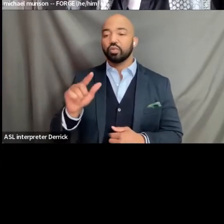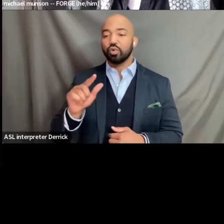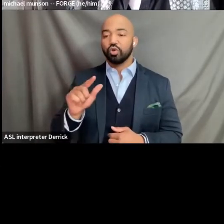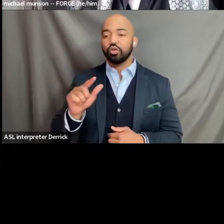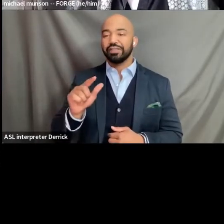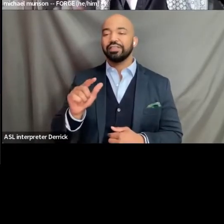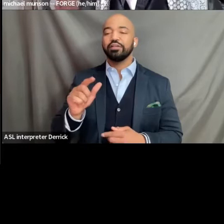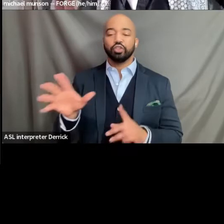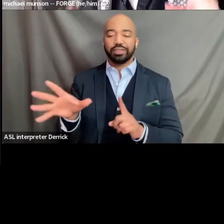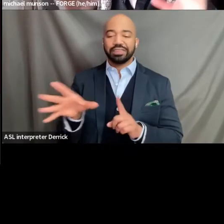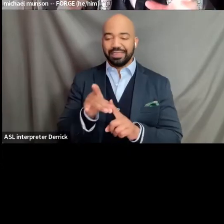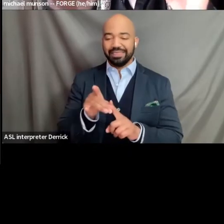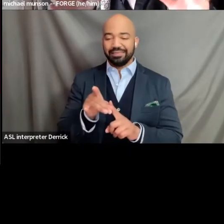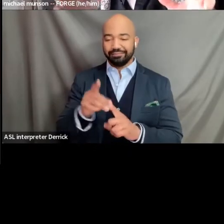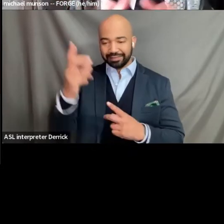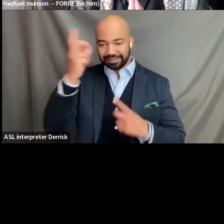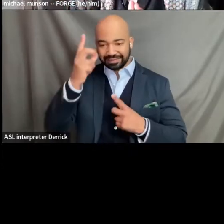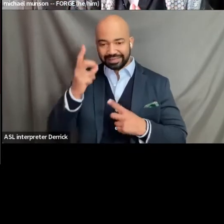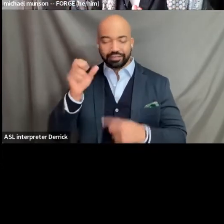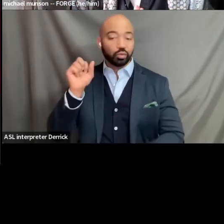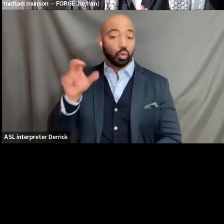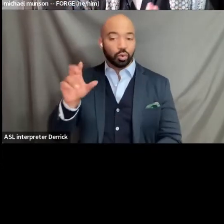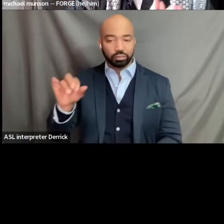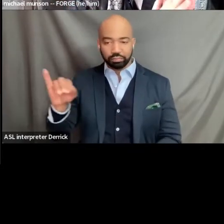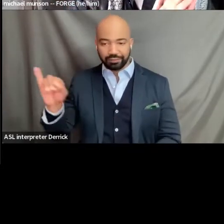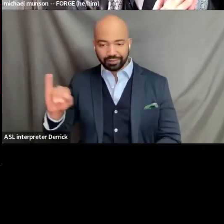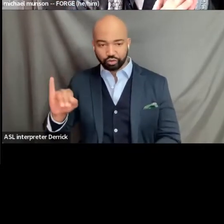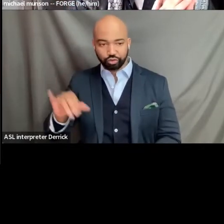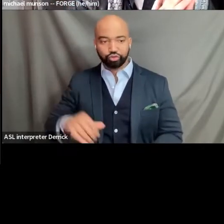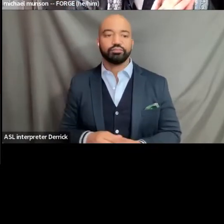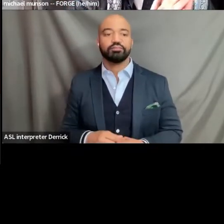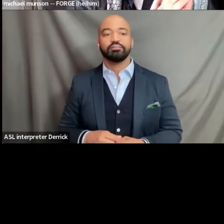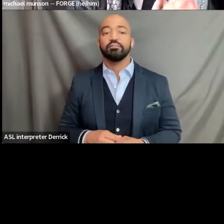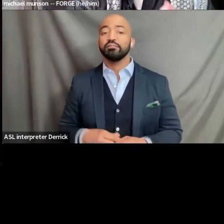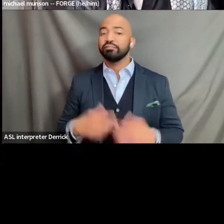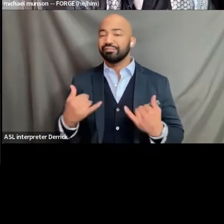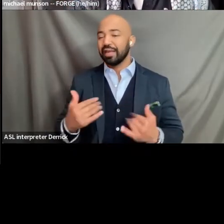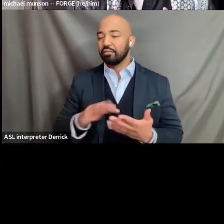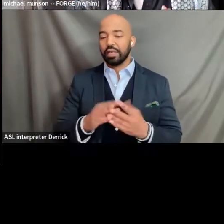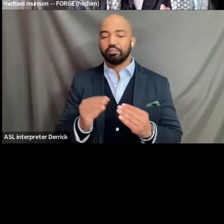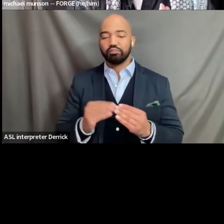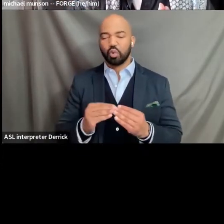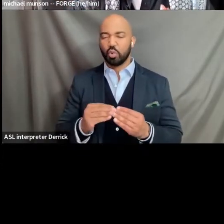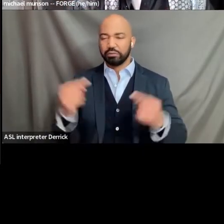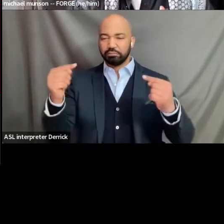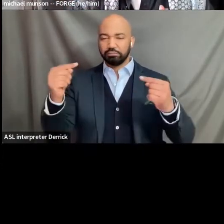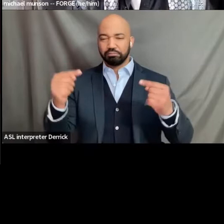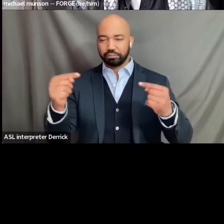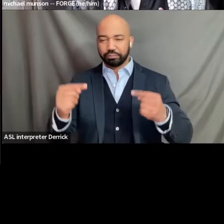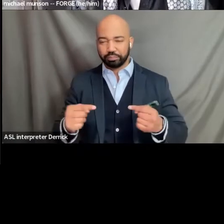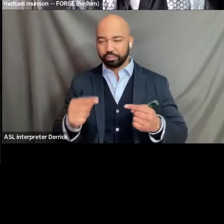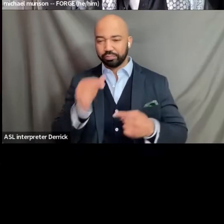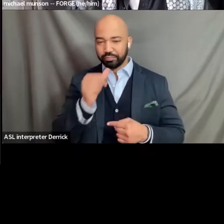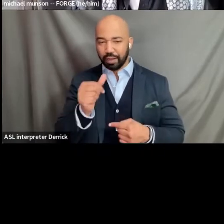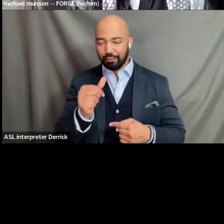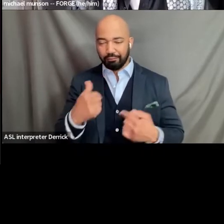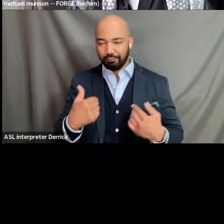So this is gonna be one of those mix and match points. So the ACEs study talks about risky sexual behavior